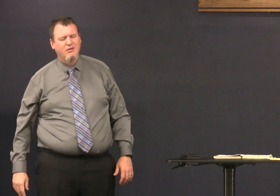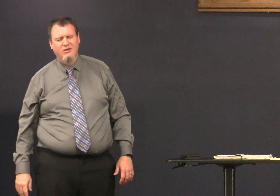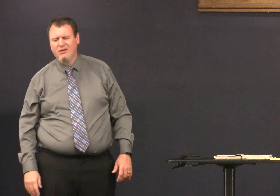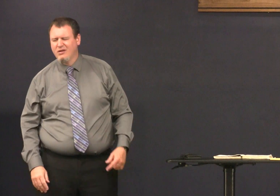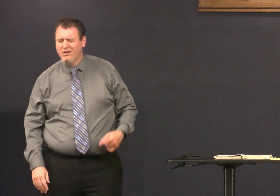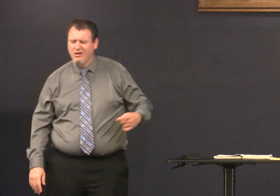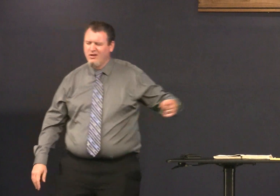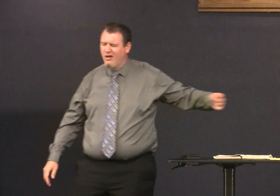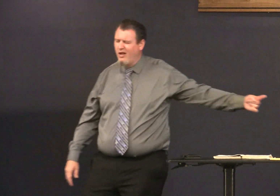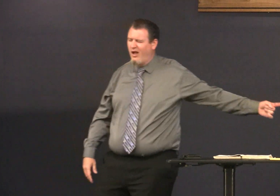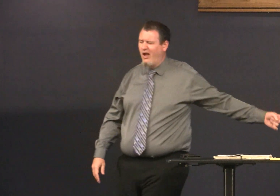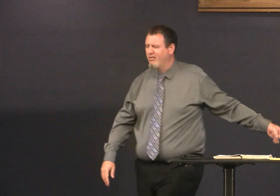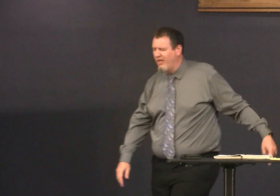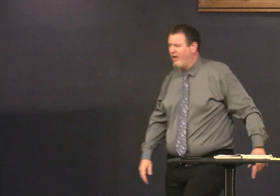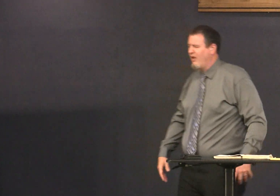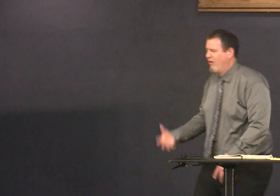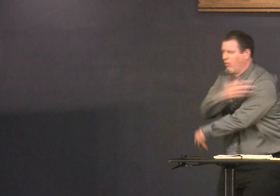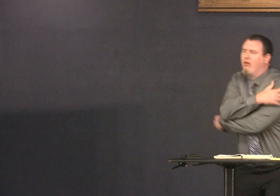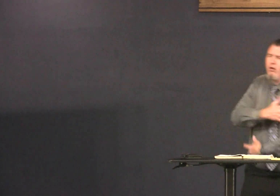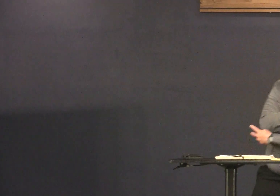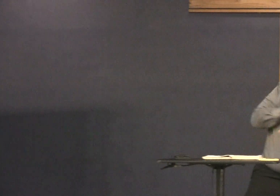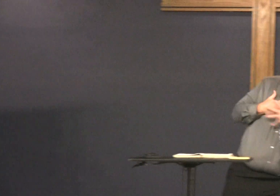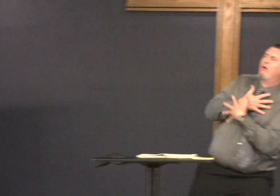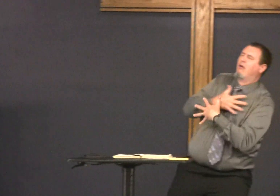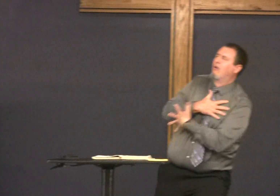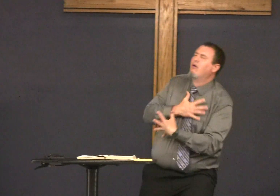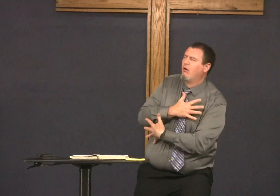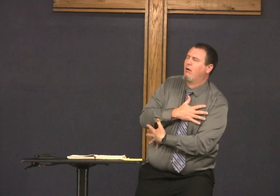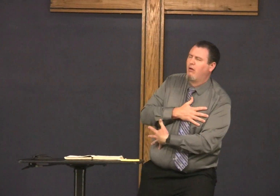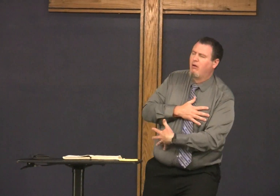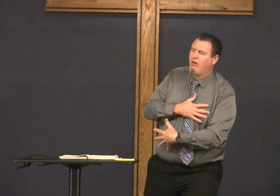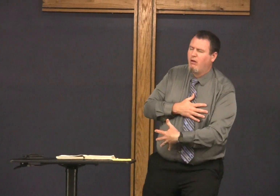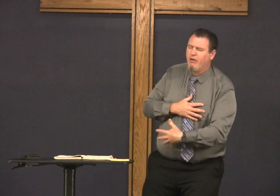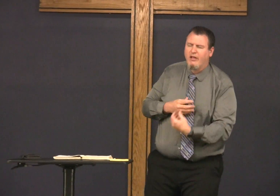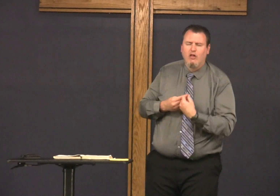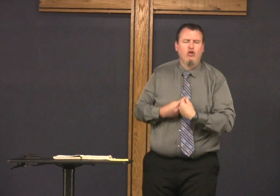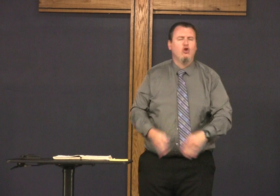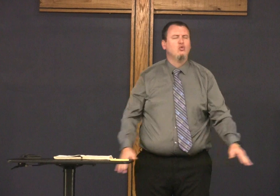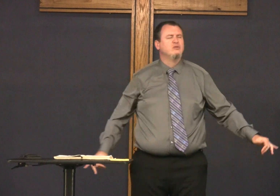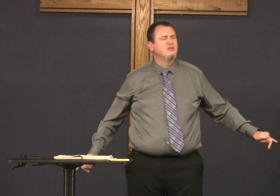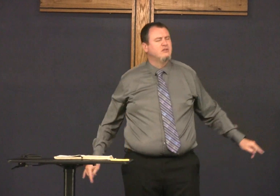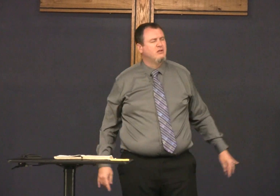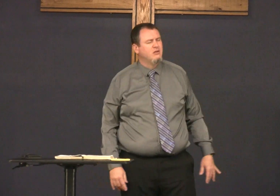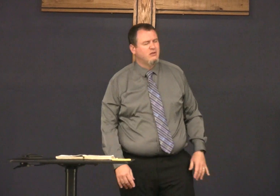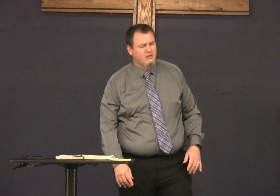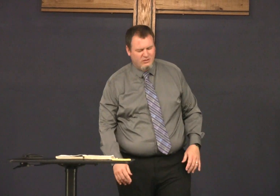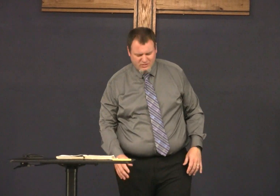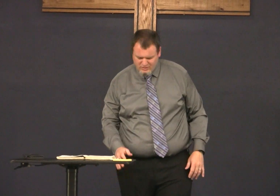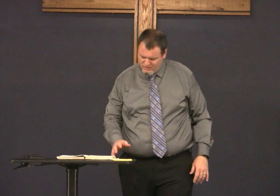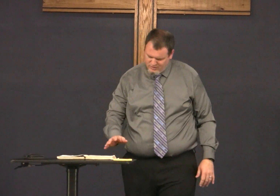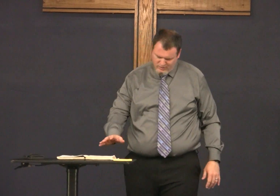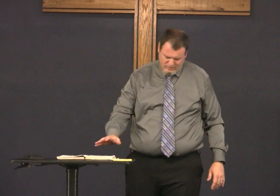and he says I am to these soldiers and they're struck with fear and they just lose it